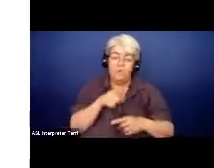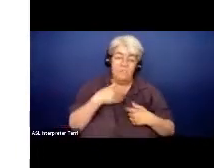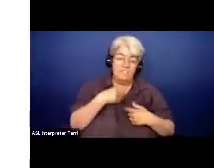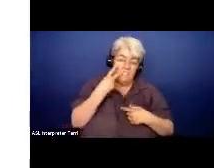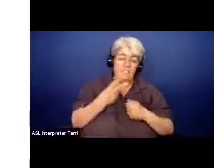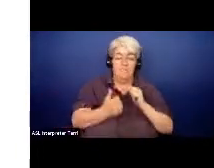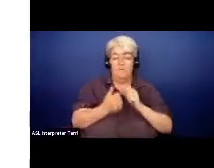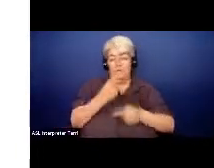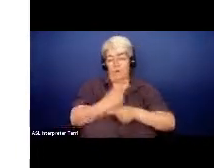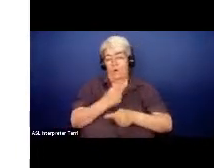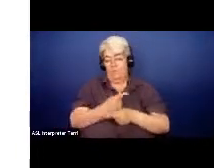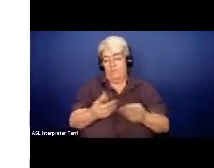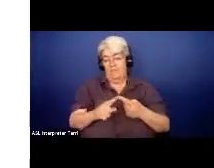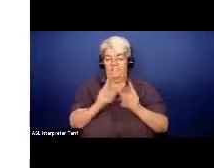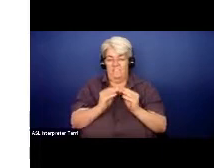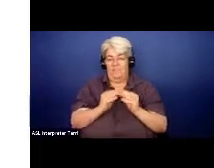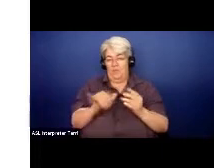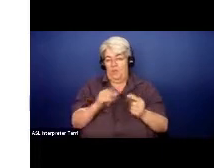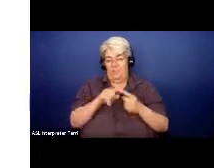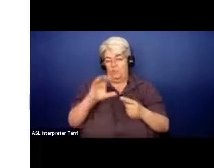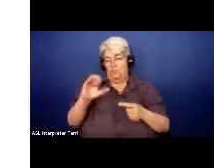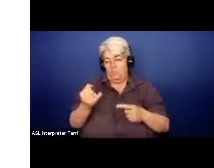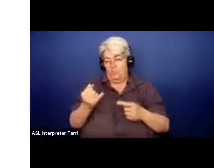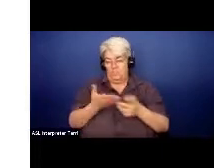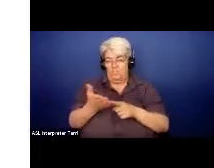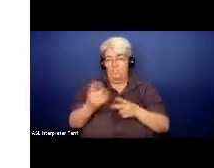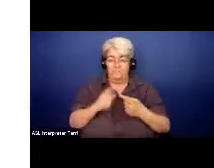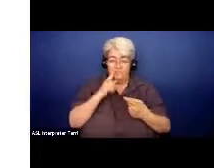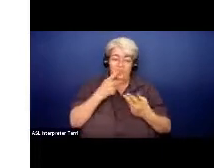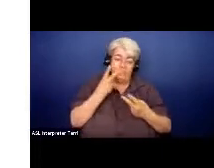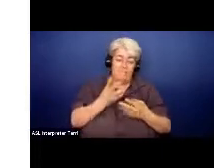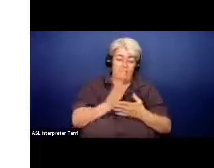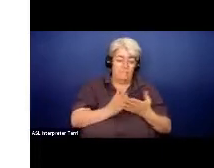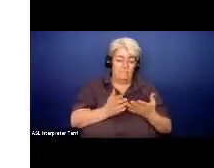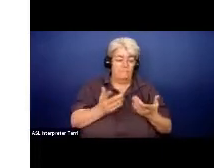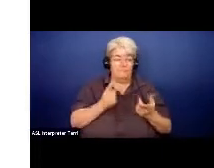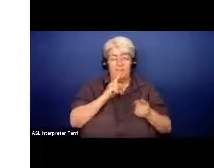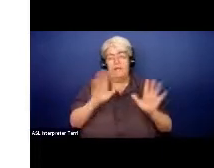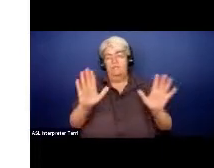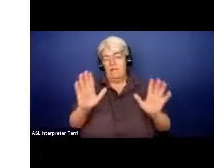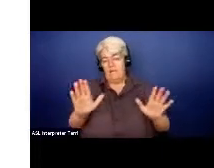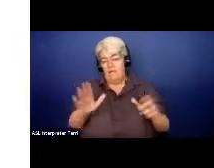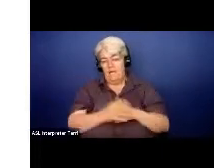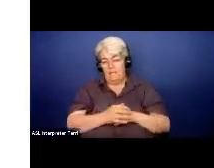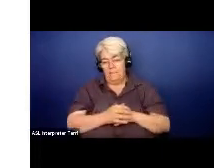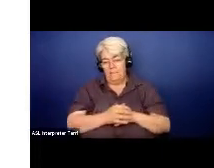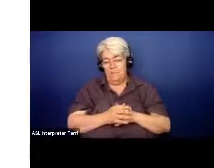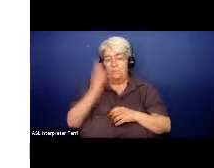the seminar of this nature. You normally have some outstanding presenters who have brain